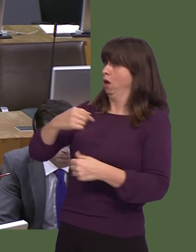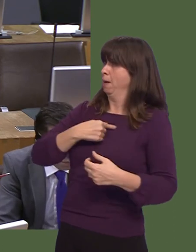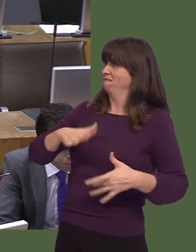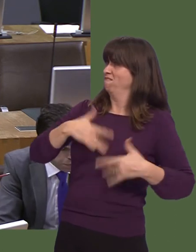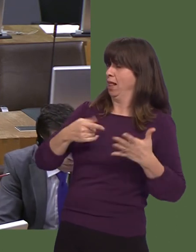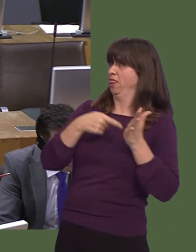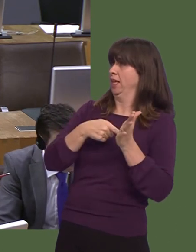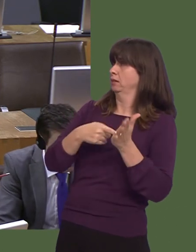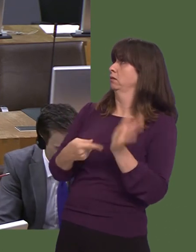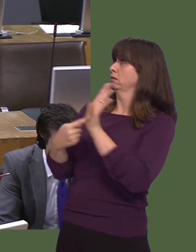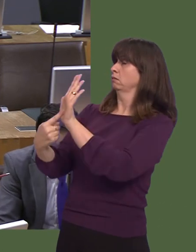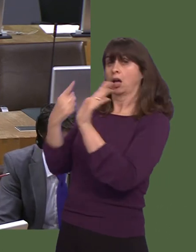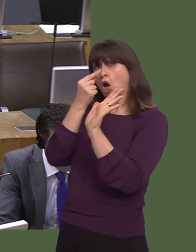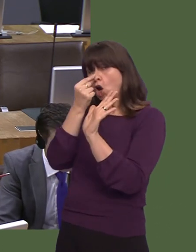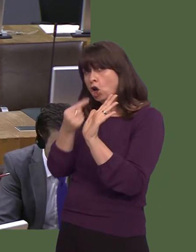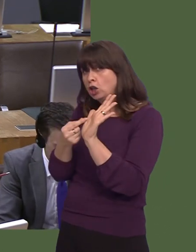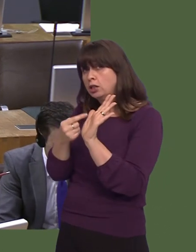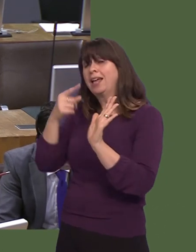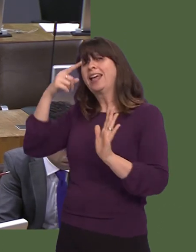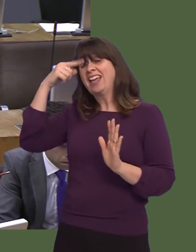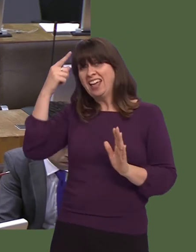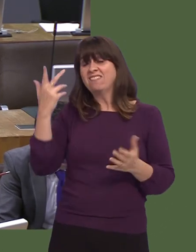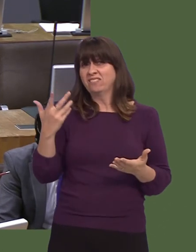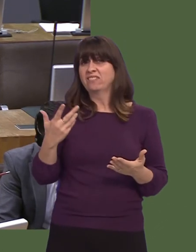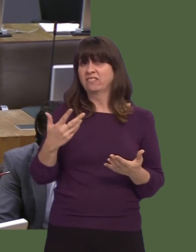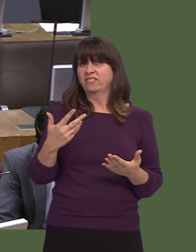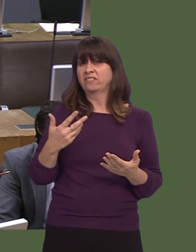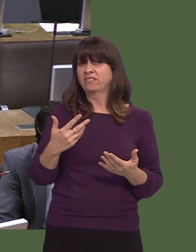maen nhw wedi'i gael gan Lywodraeth Cymru yn anghywir. Roedd hynny'n wir ar un adeg;